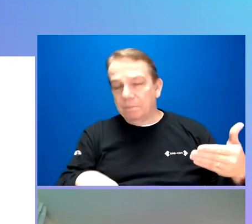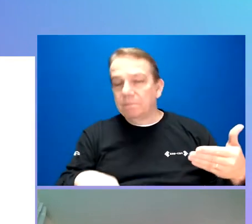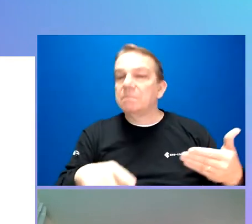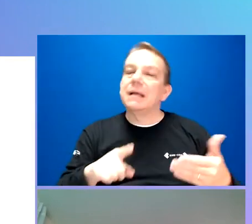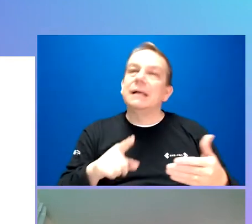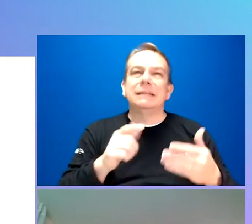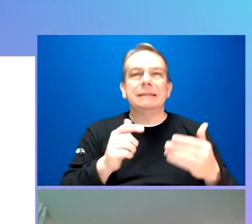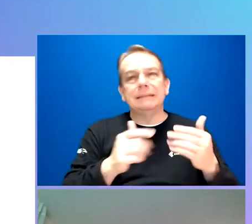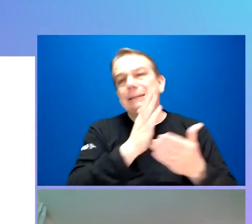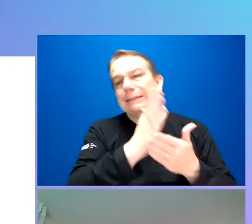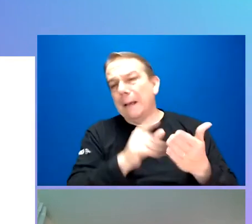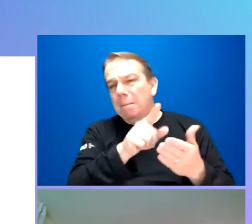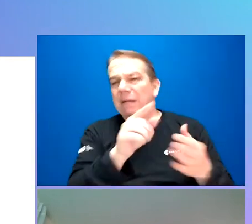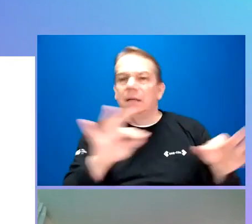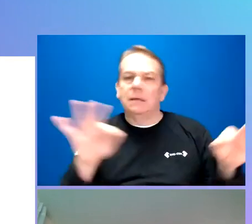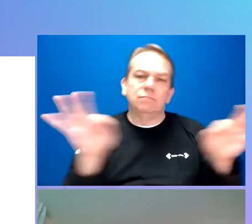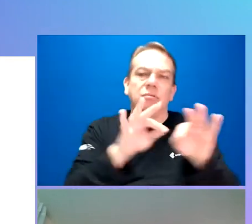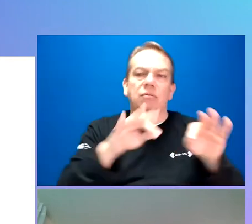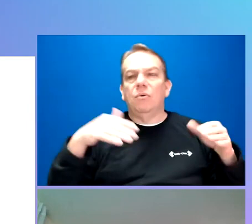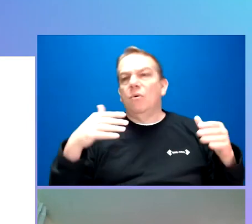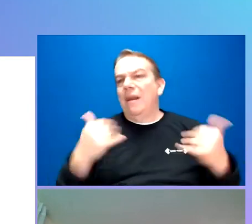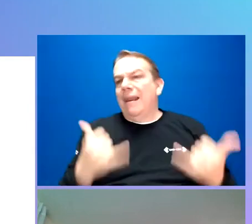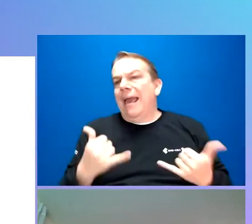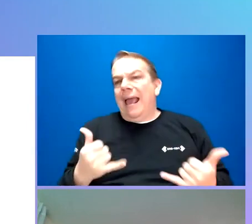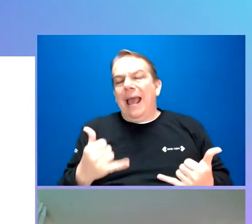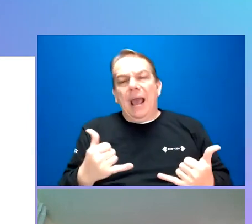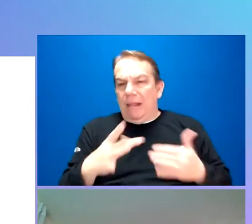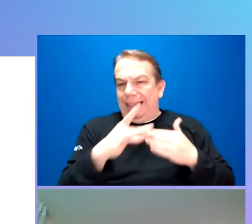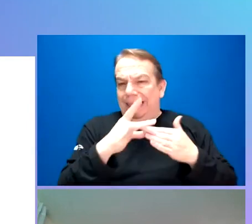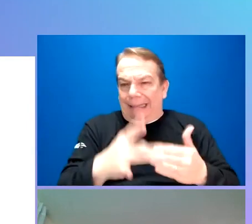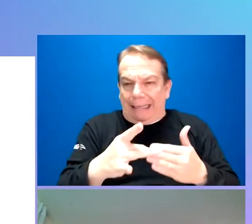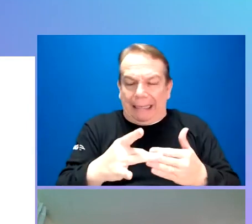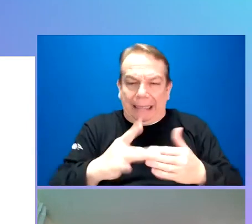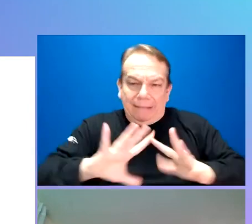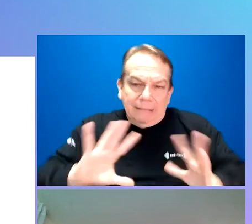pertinent or more immediately driving our decisions. Some of